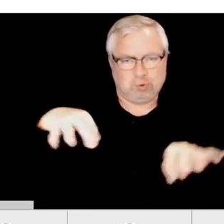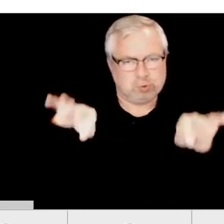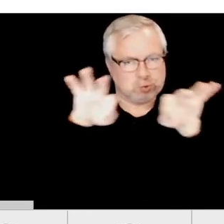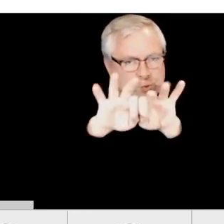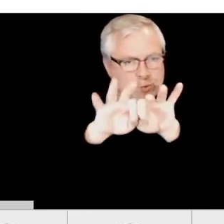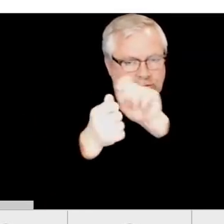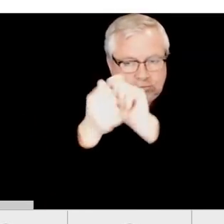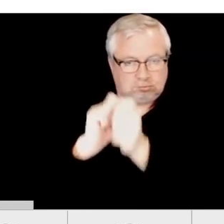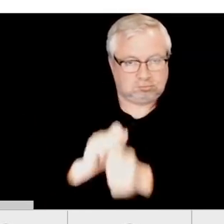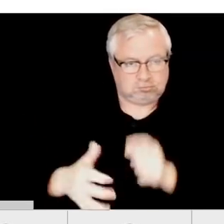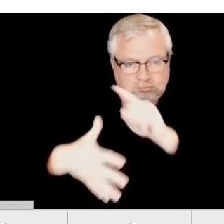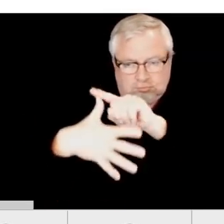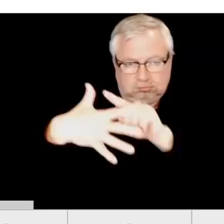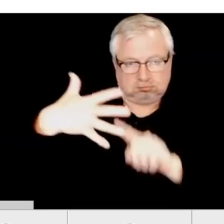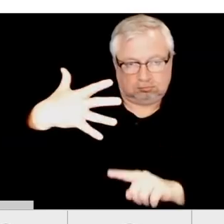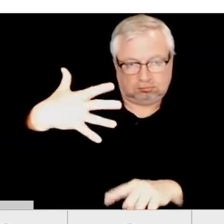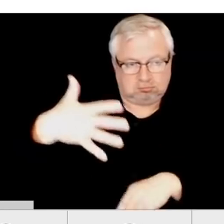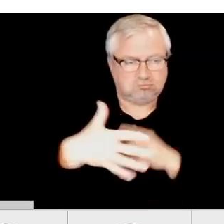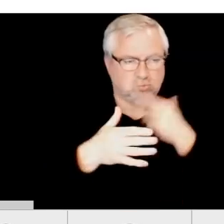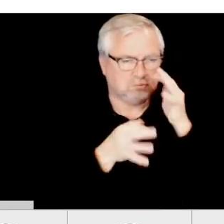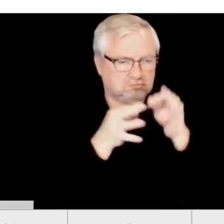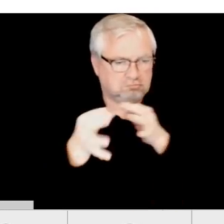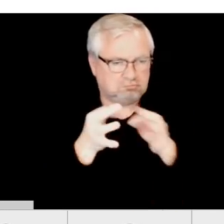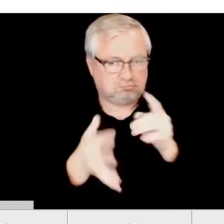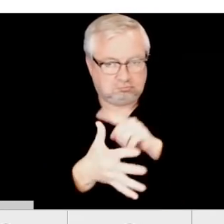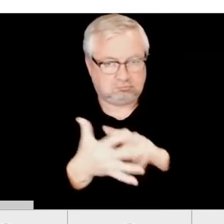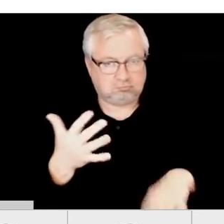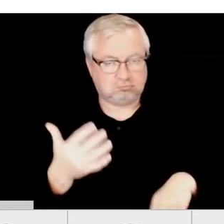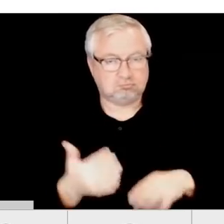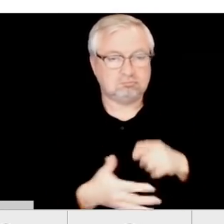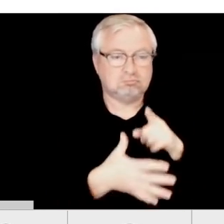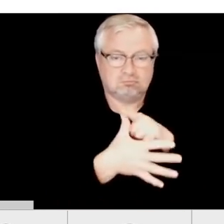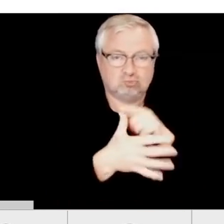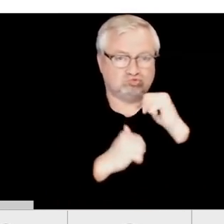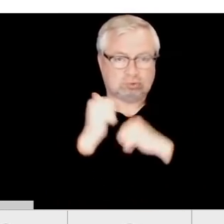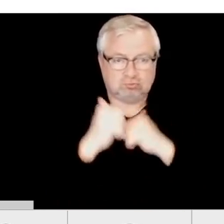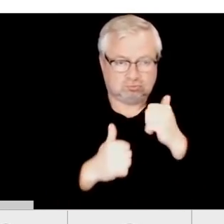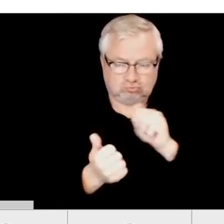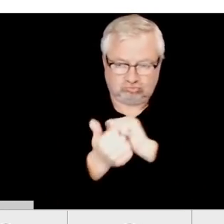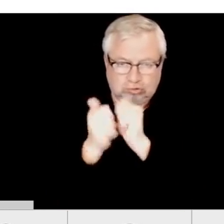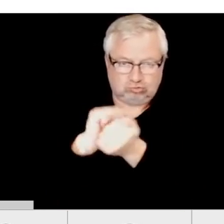Number one, there are a couple structural changes in how the model